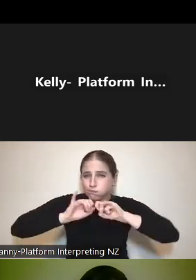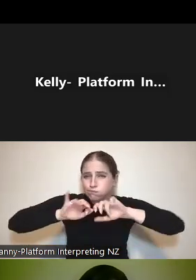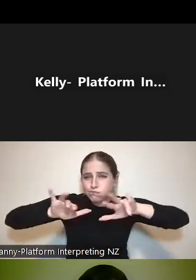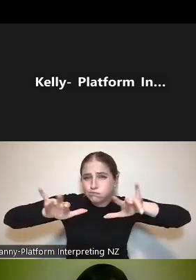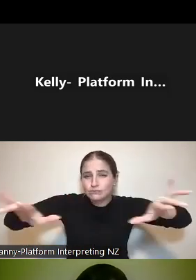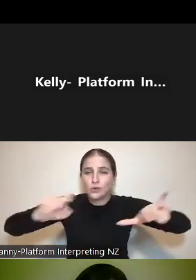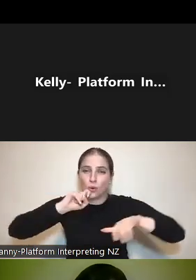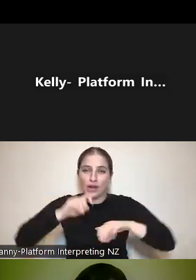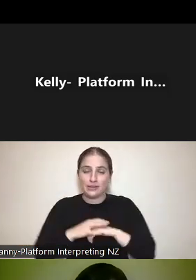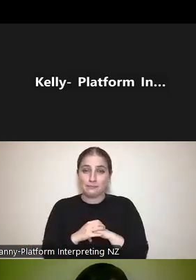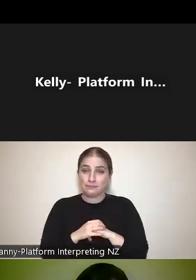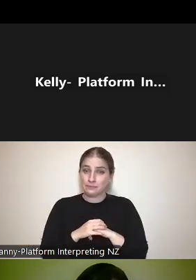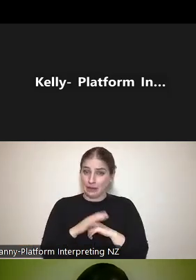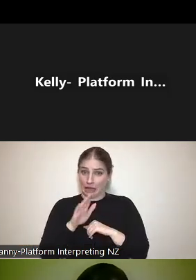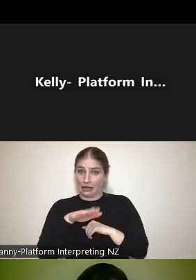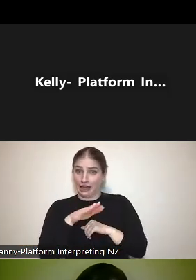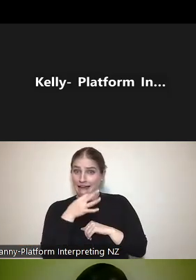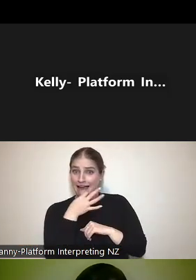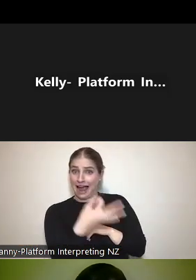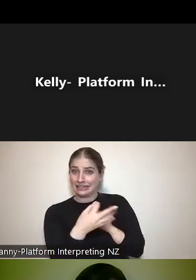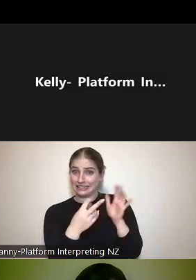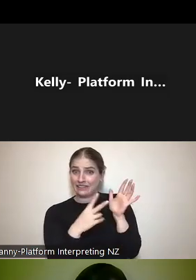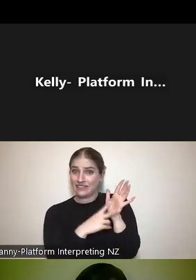Vanessa, I wondered if you actually wanted to jump in real quick to